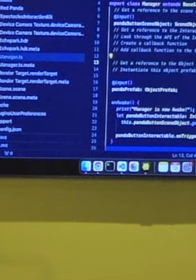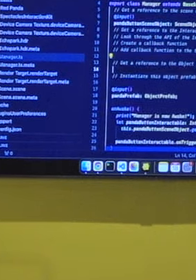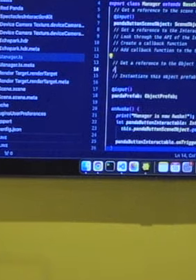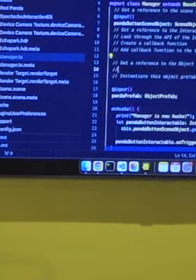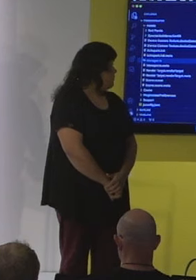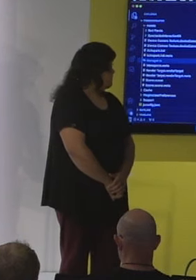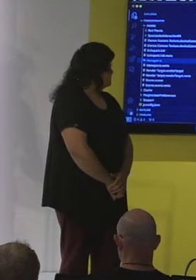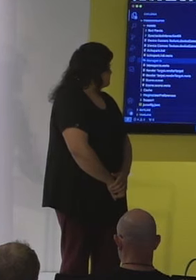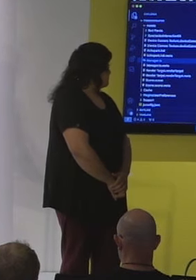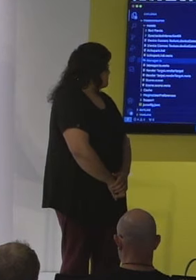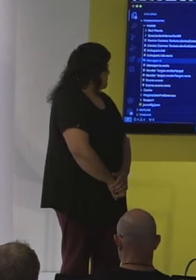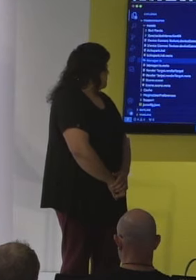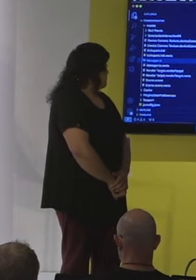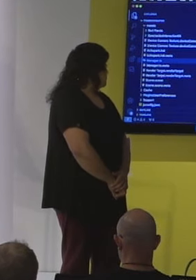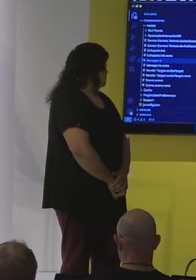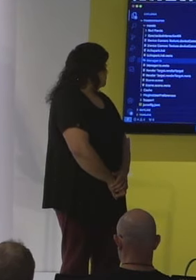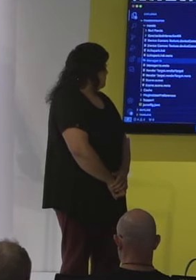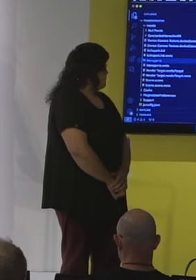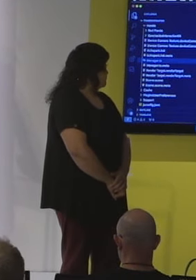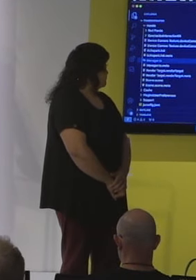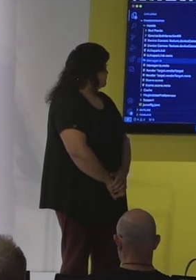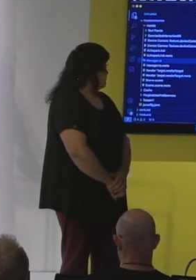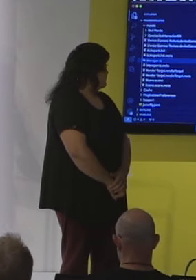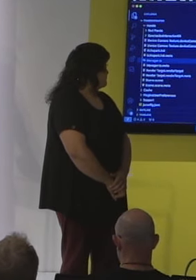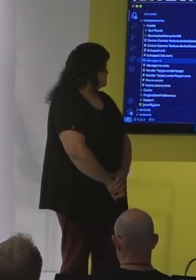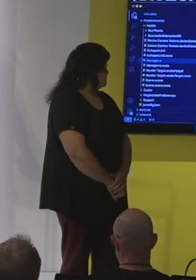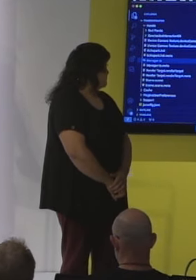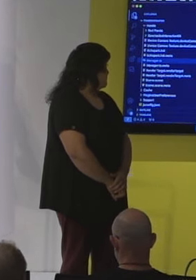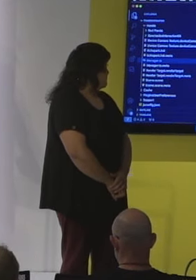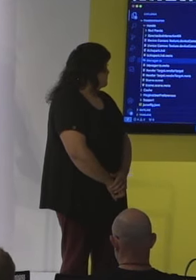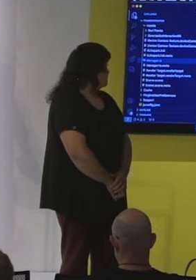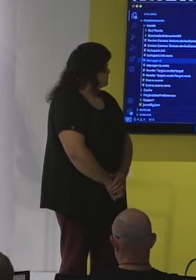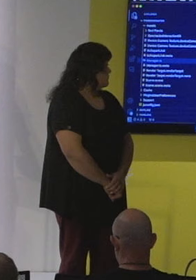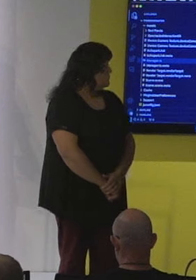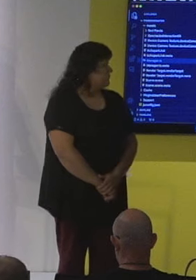So, I want to get a reference to the container object.